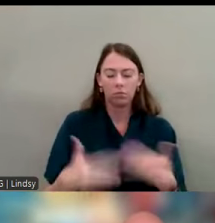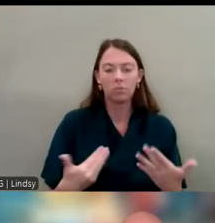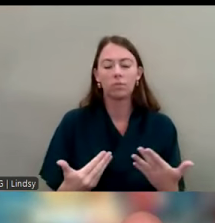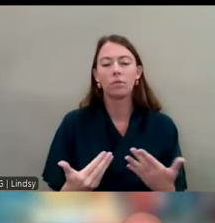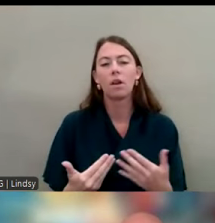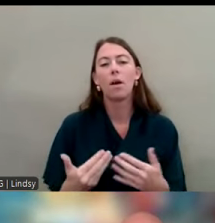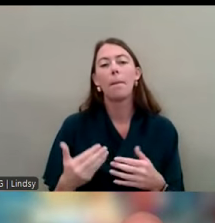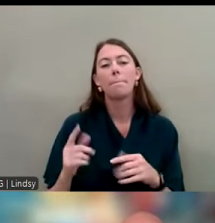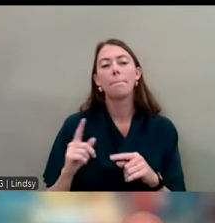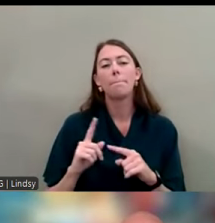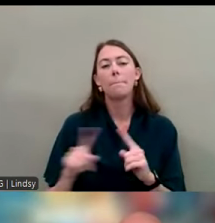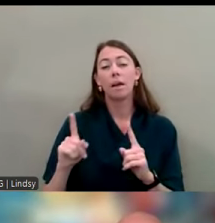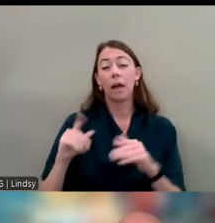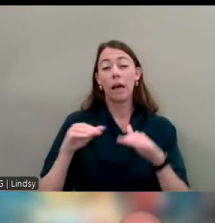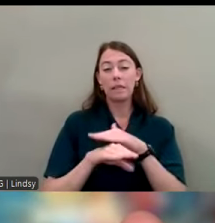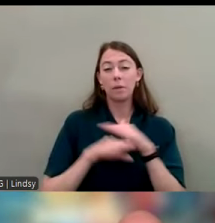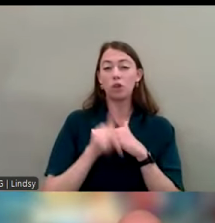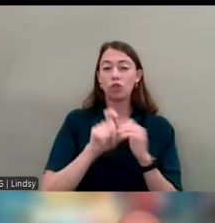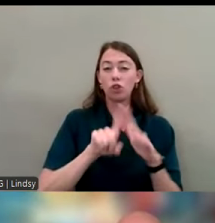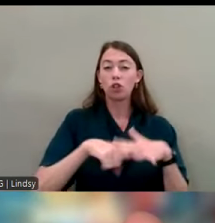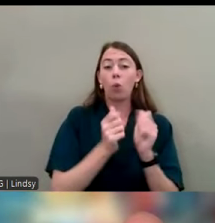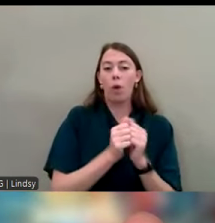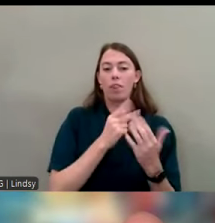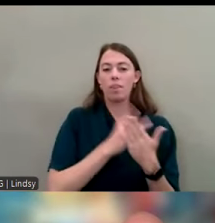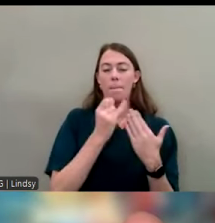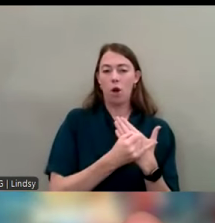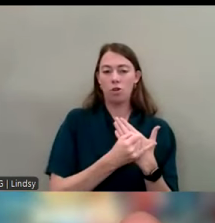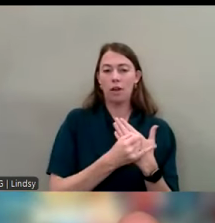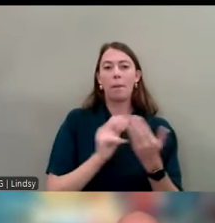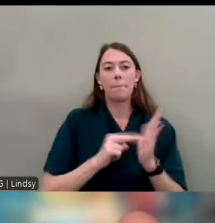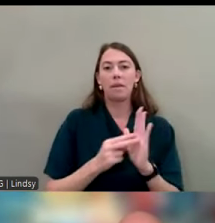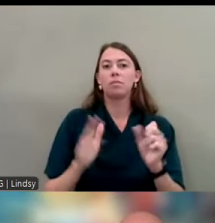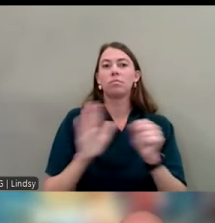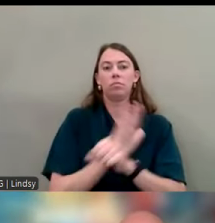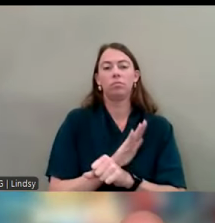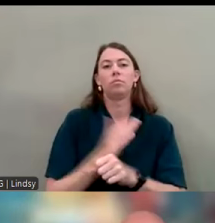starting as a project, which means it's absolutely sitting with the project manager to dig in there